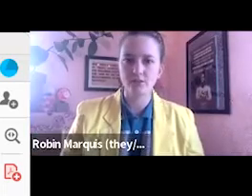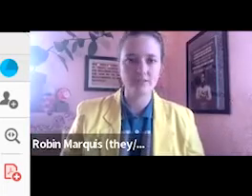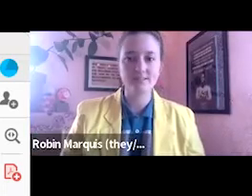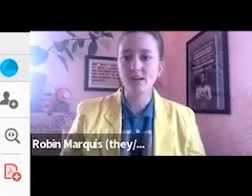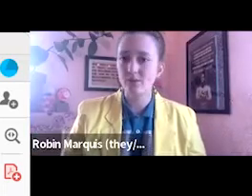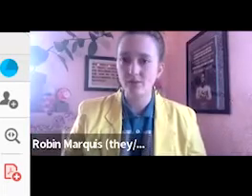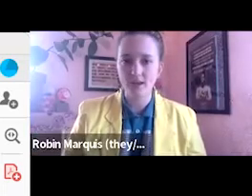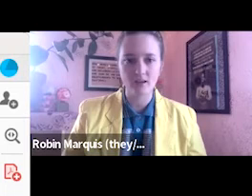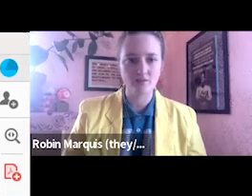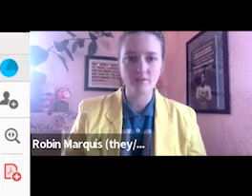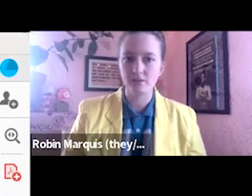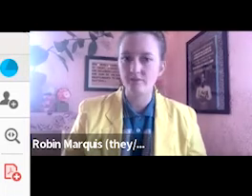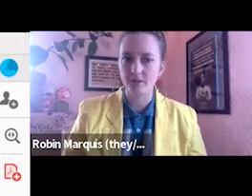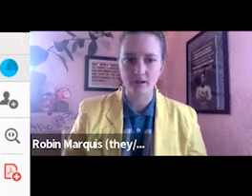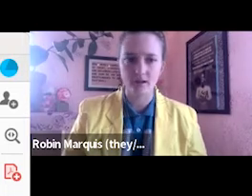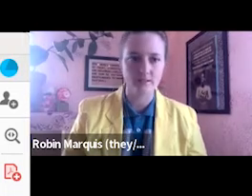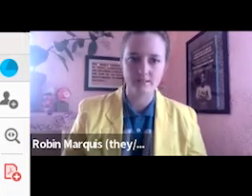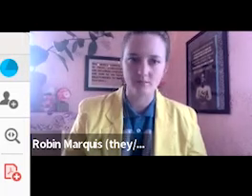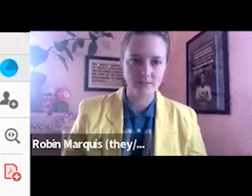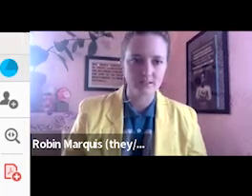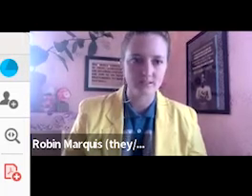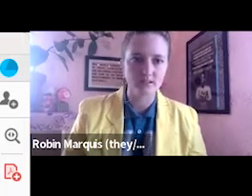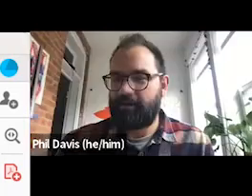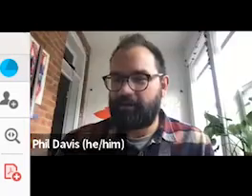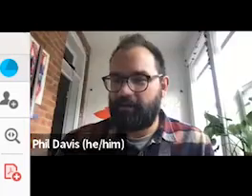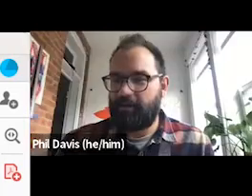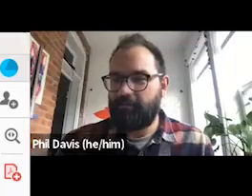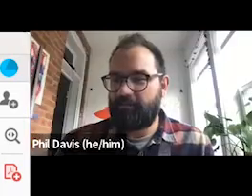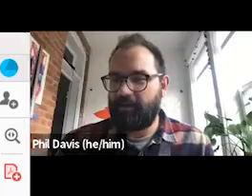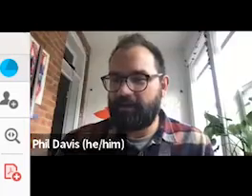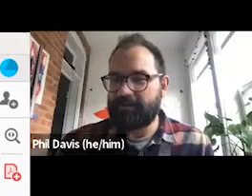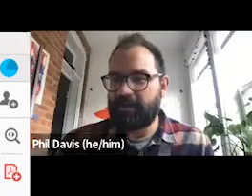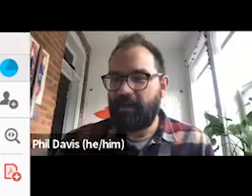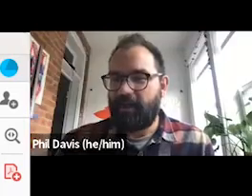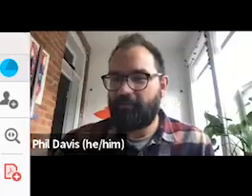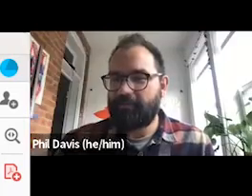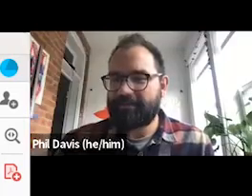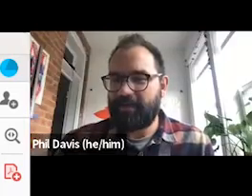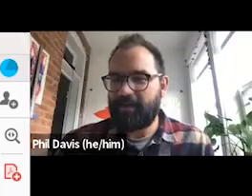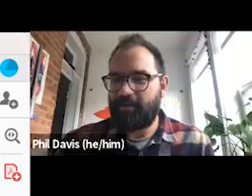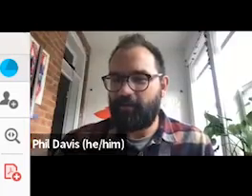You download that and fill it out. Just fill it in. It was very easy.